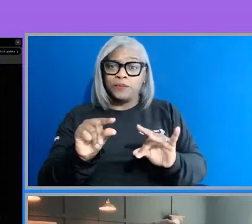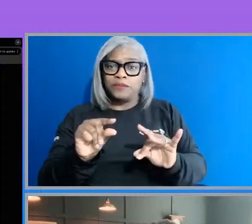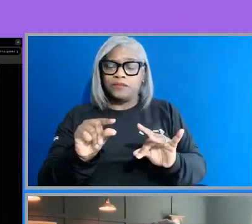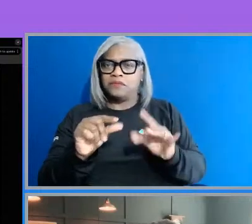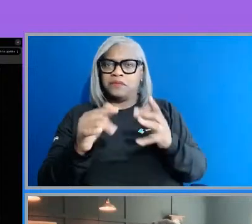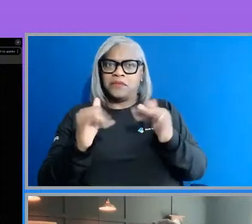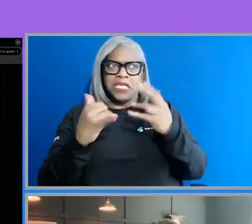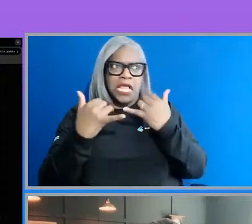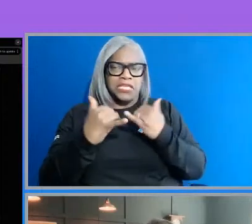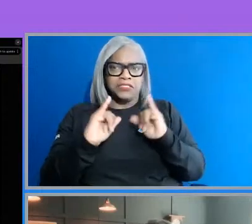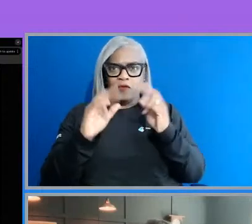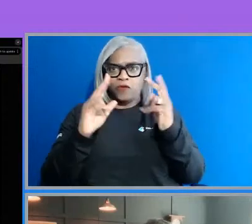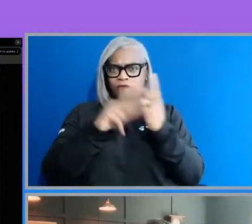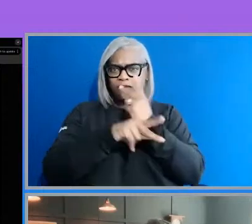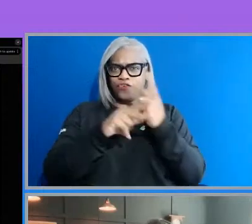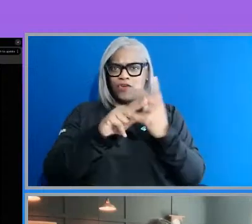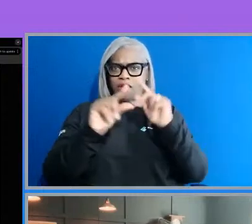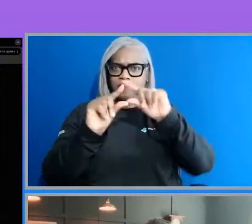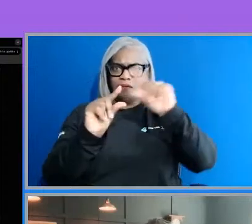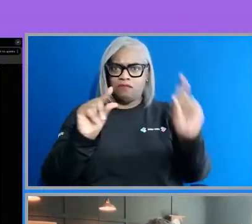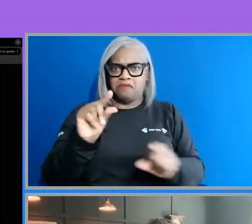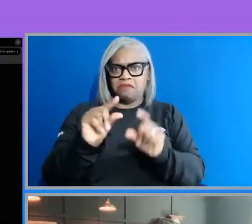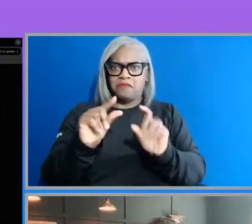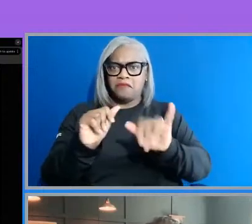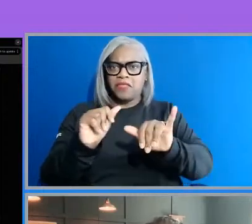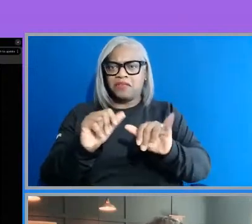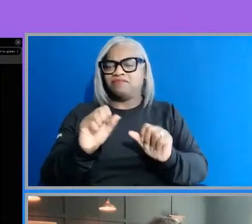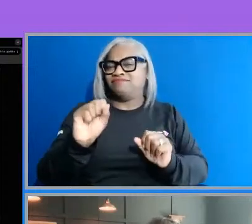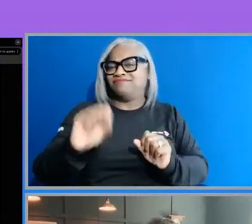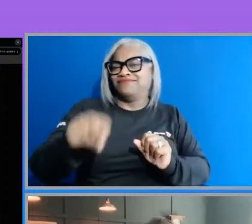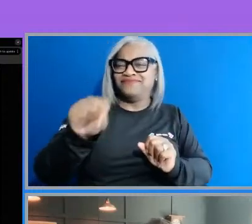still be able to accomplish my goal? Yes, I would still know